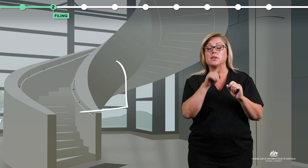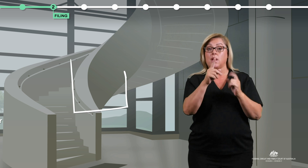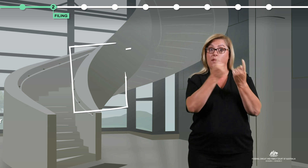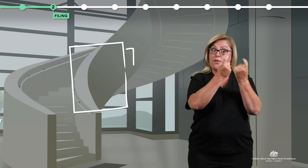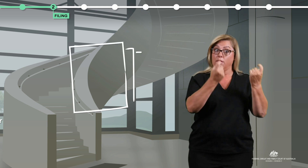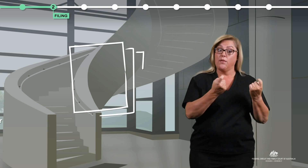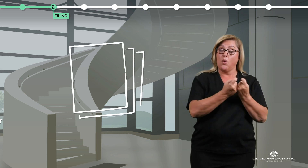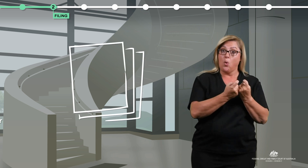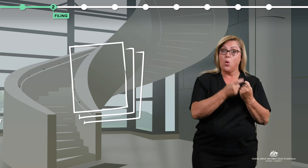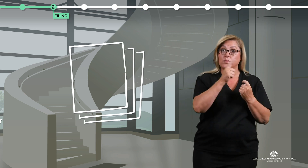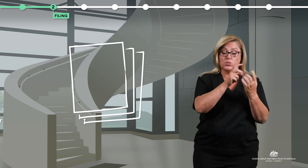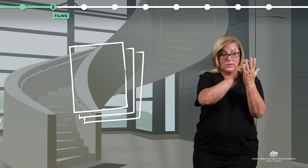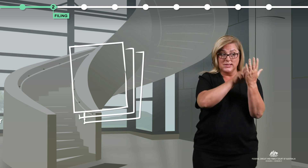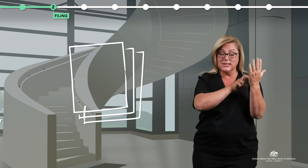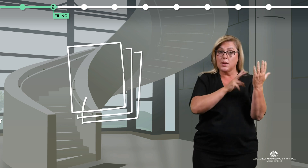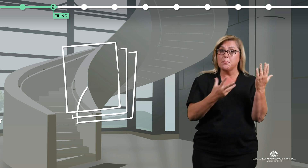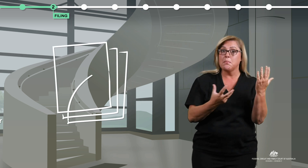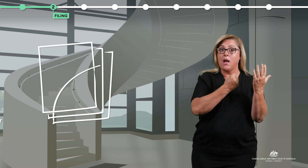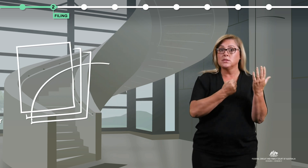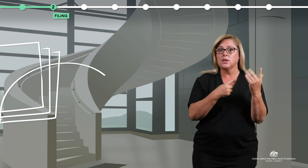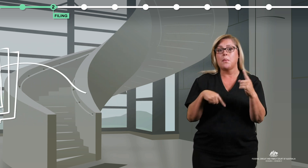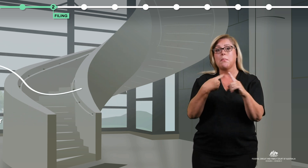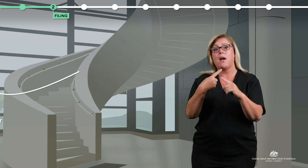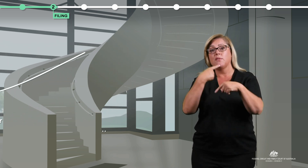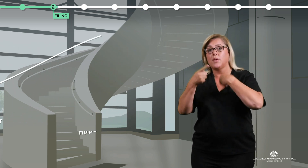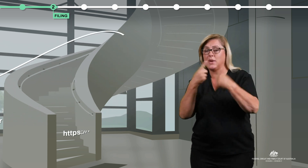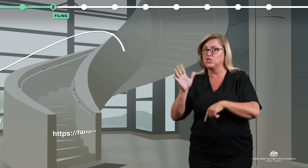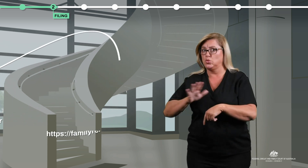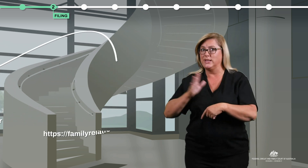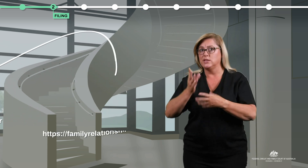including forms to complete and information you need to share.